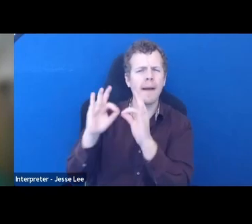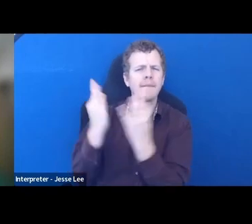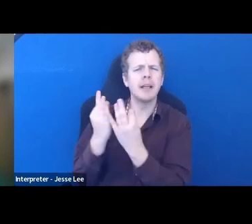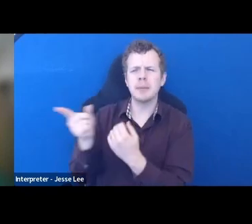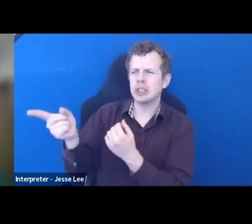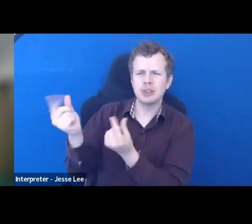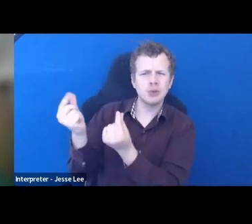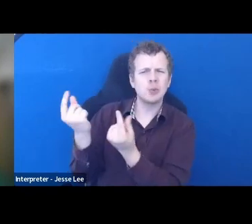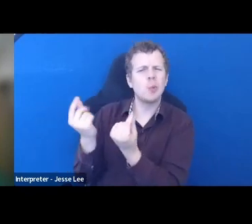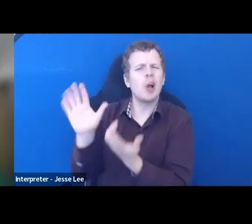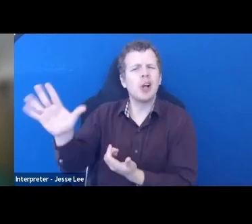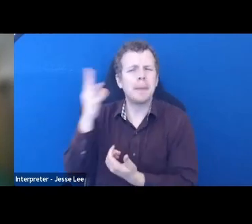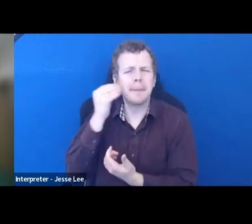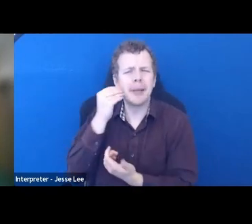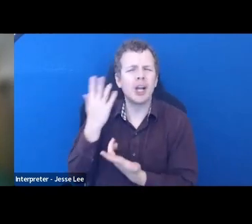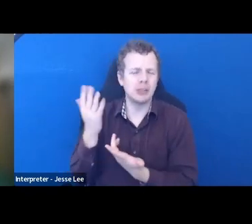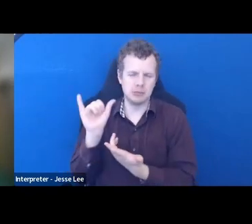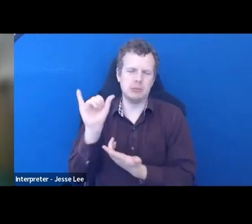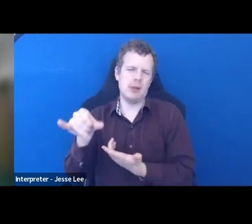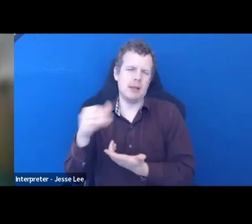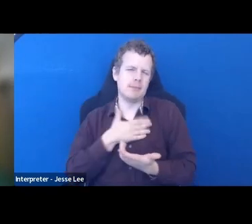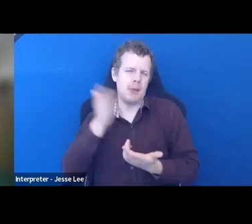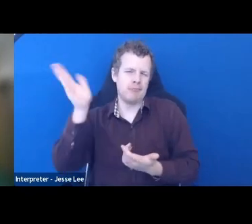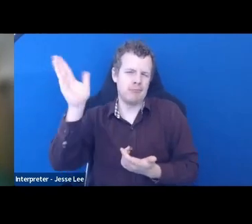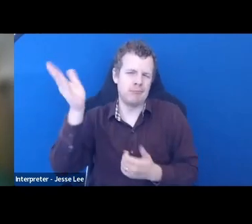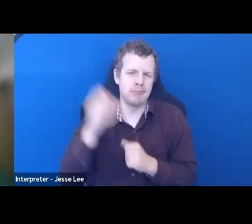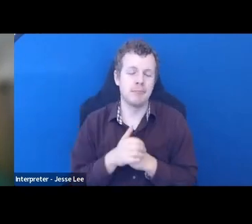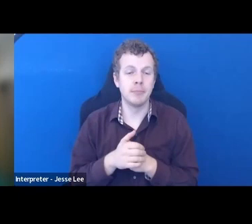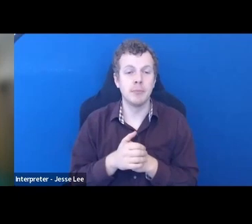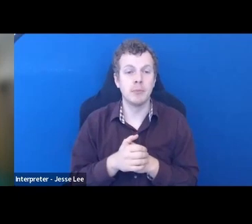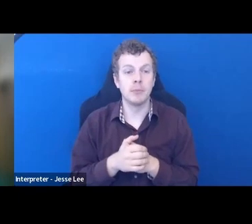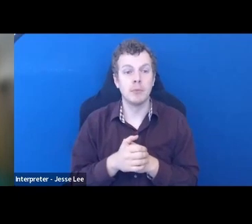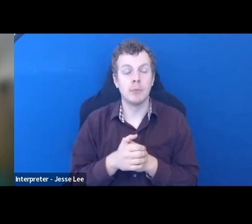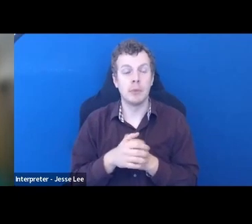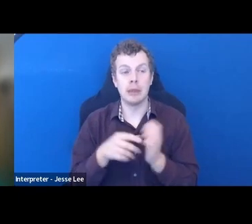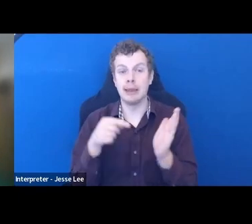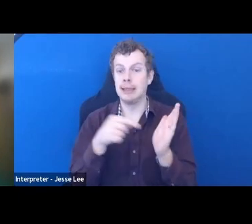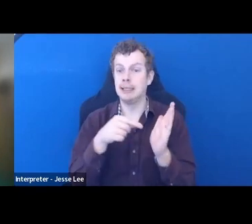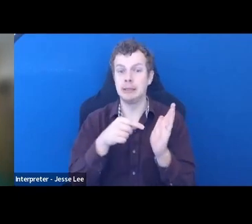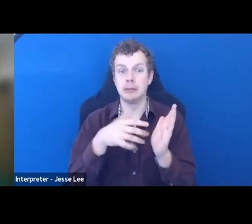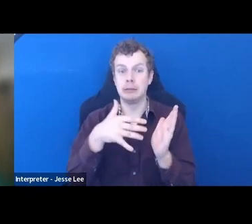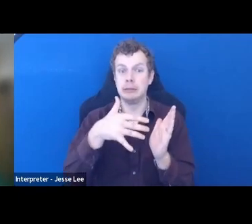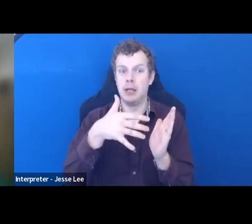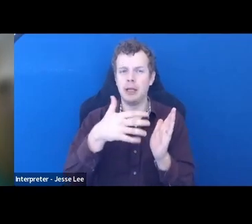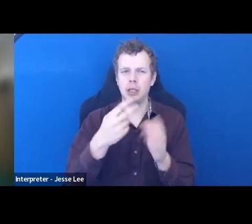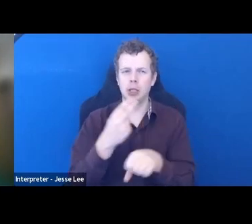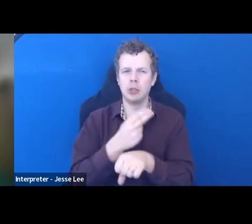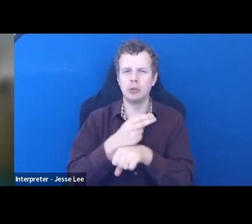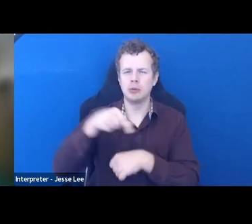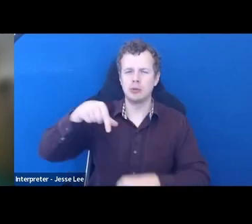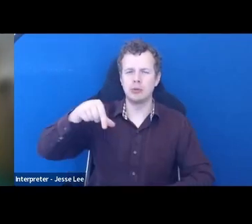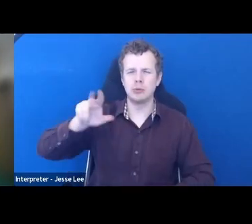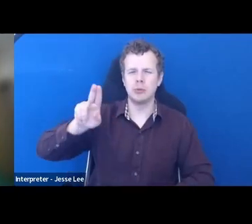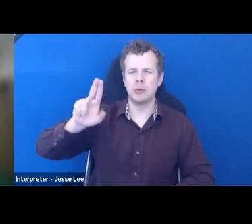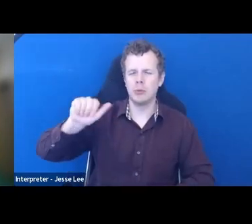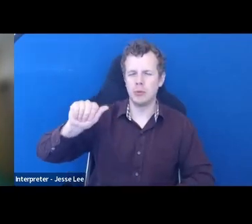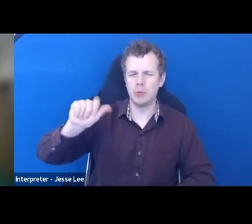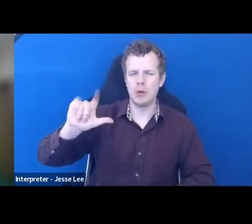So this study is adopted a qualitative methods to figure out what are the influences